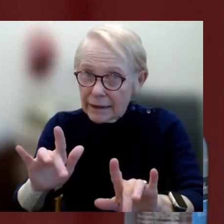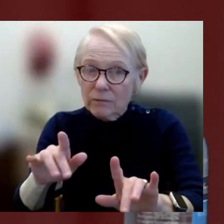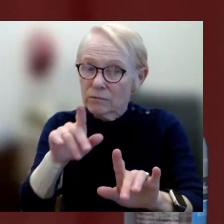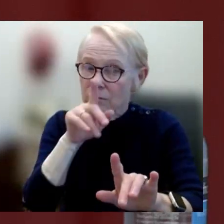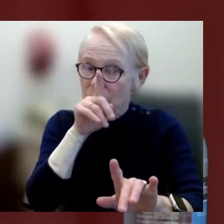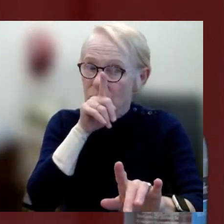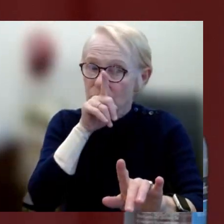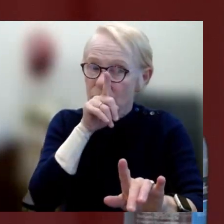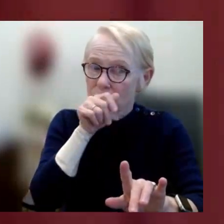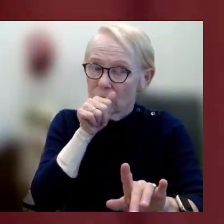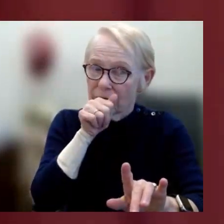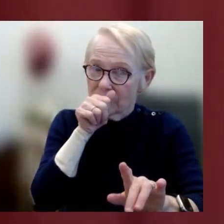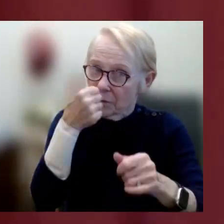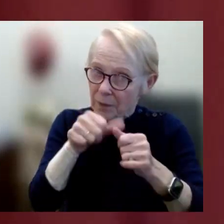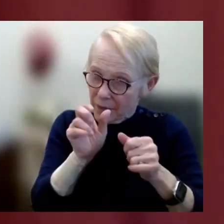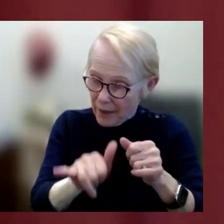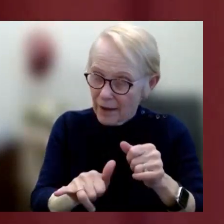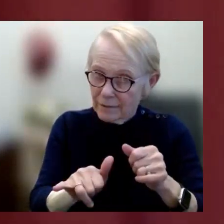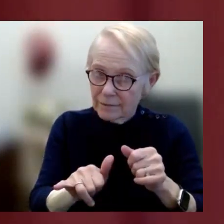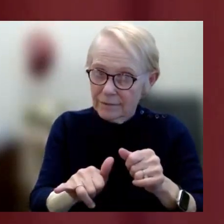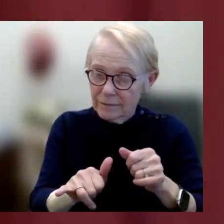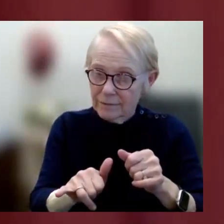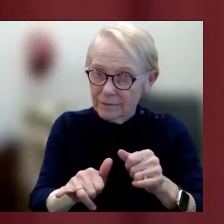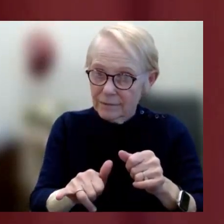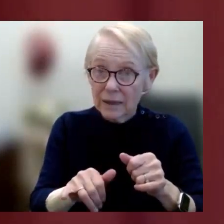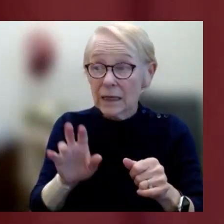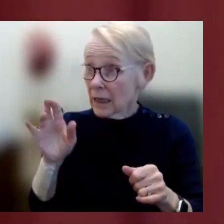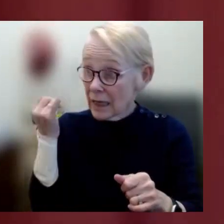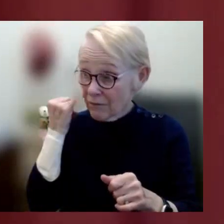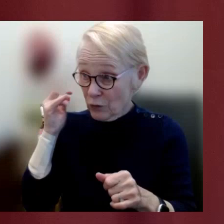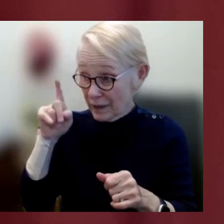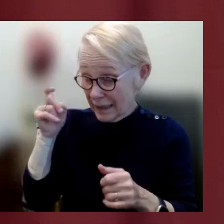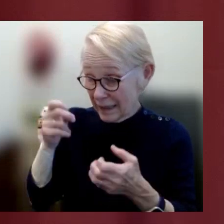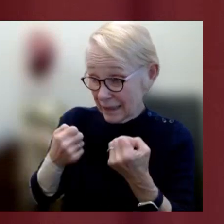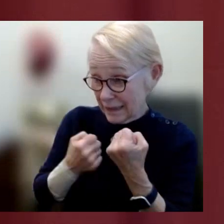so the first time someone uh does get assistance at the polls there is a declaration of Need For